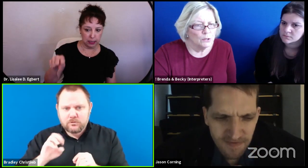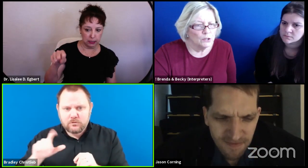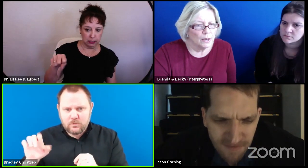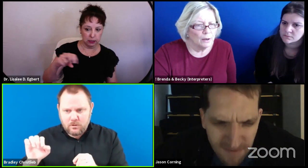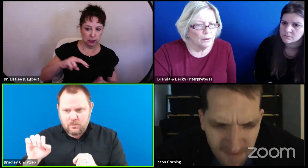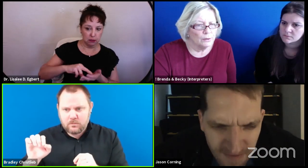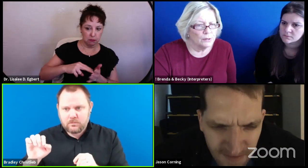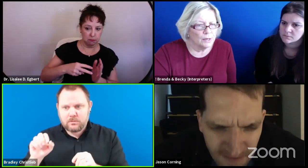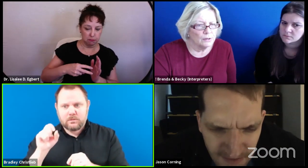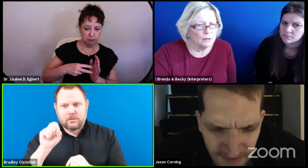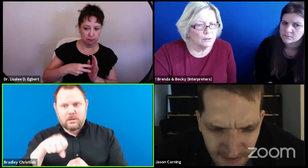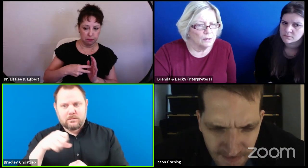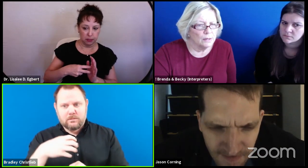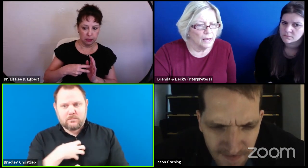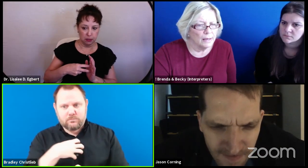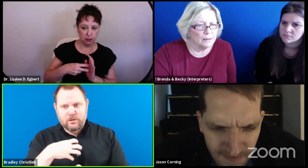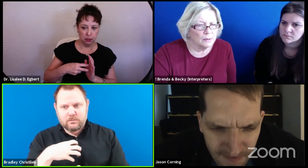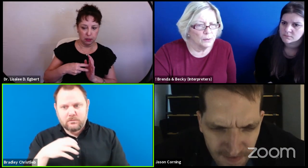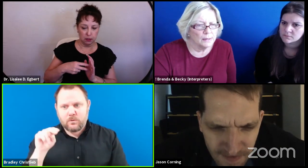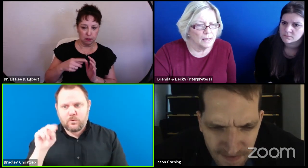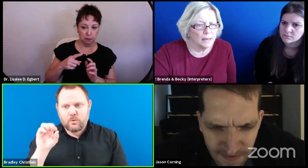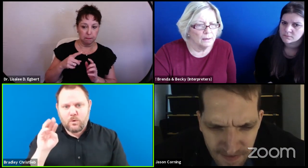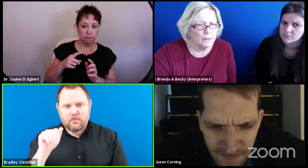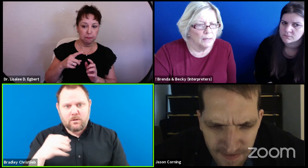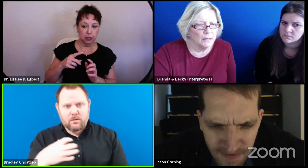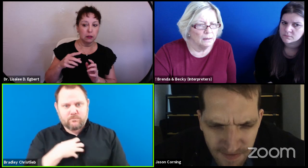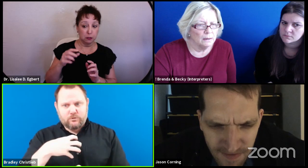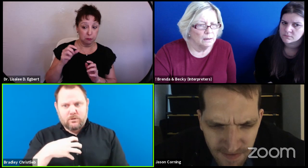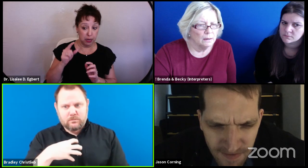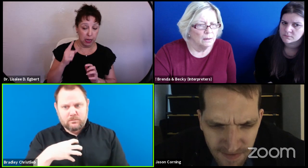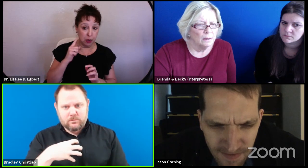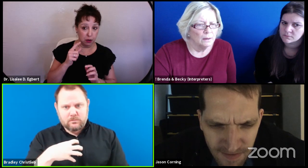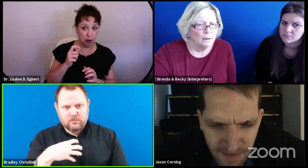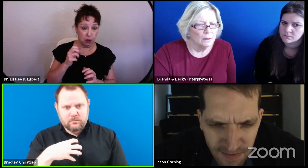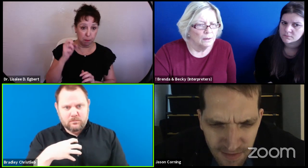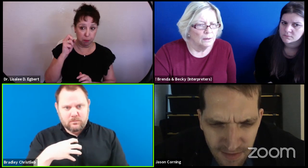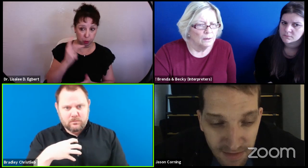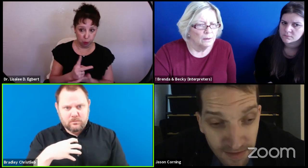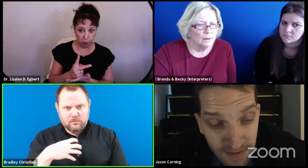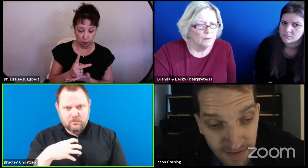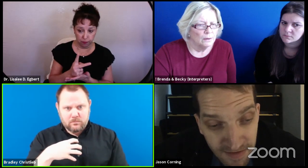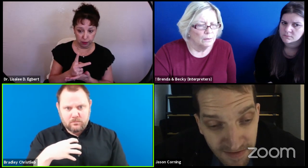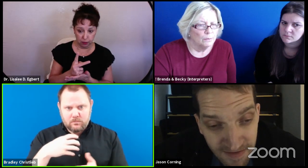Michele says yes. What does that mean?